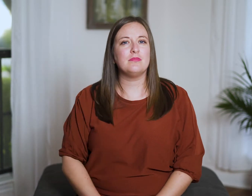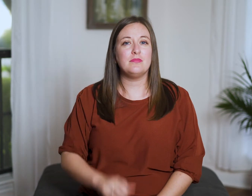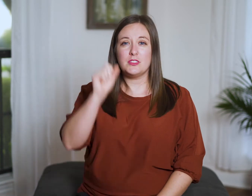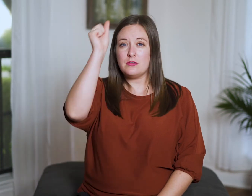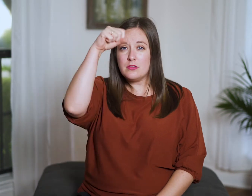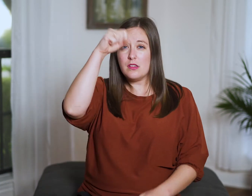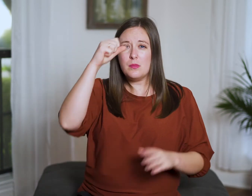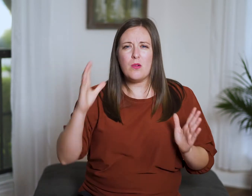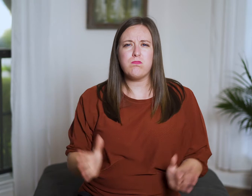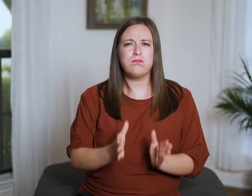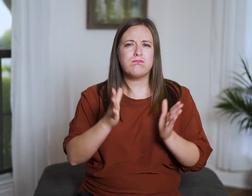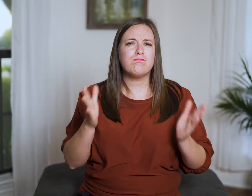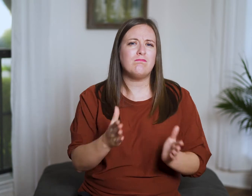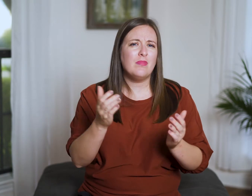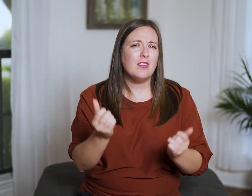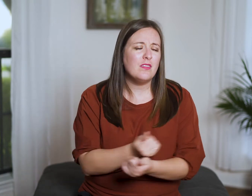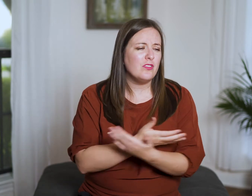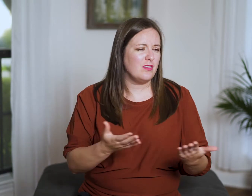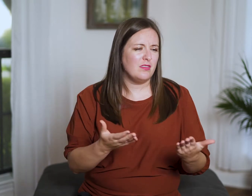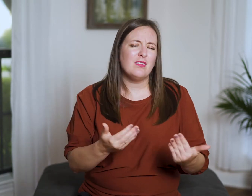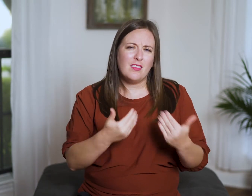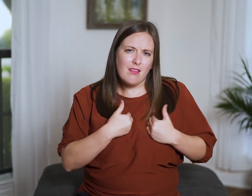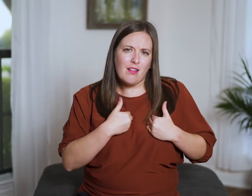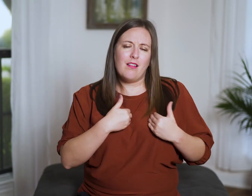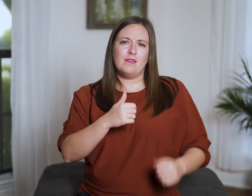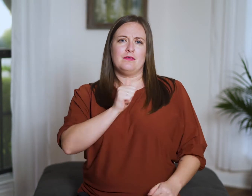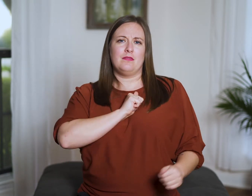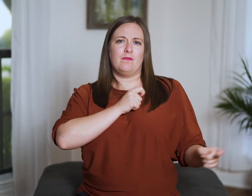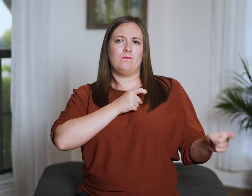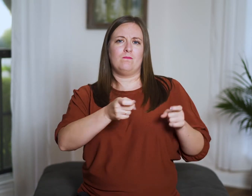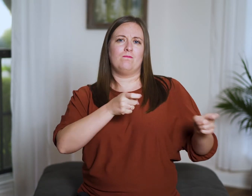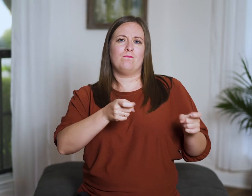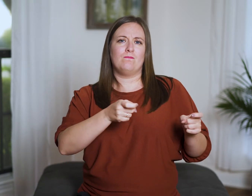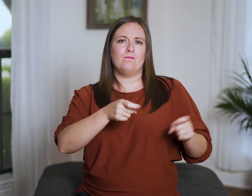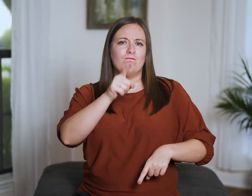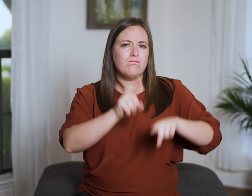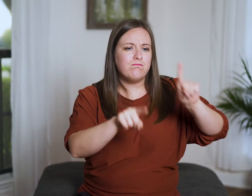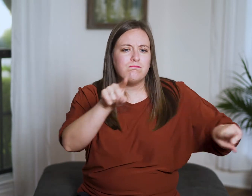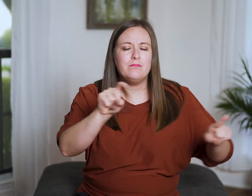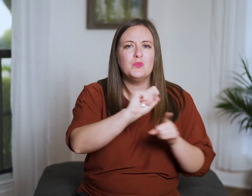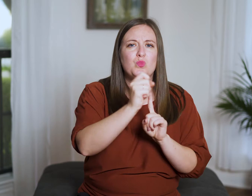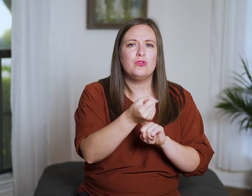He urges self-control in everything